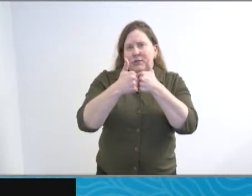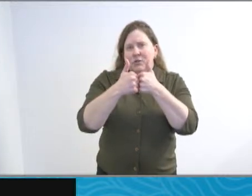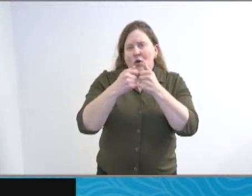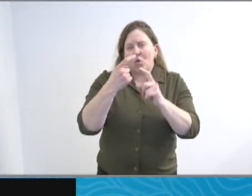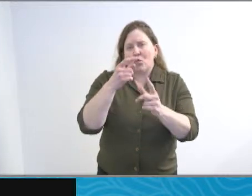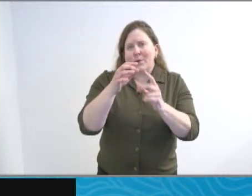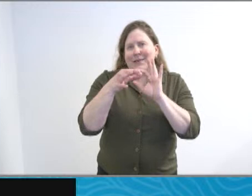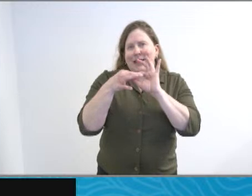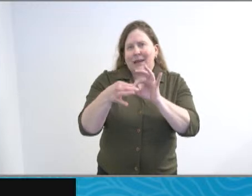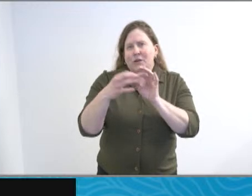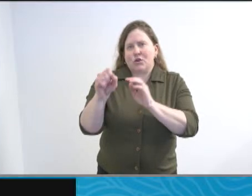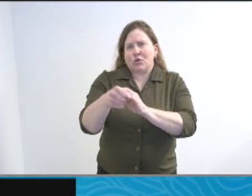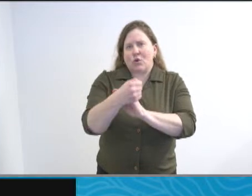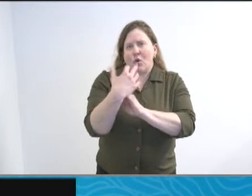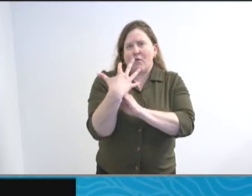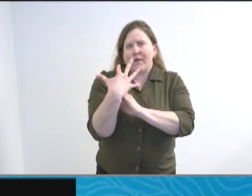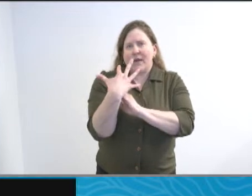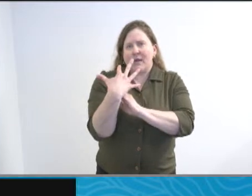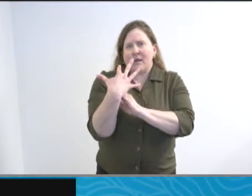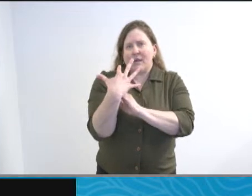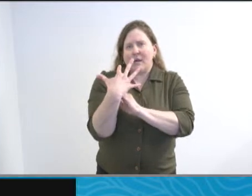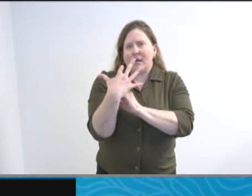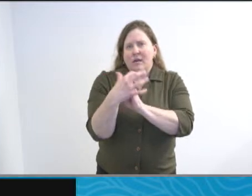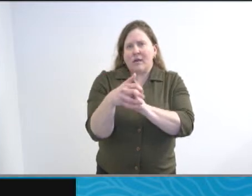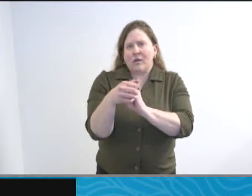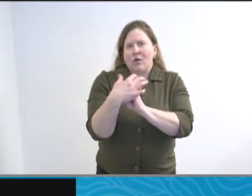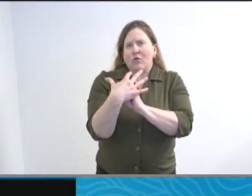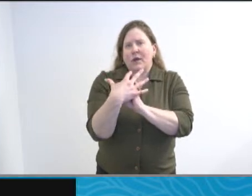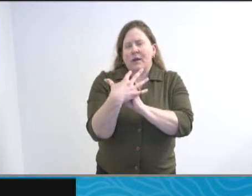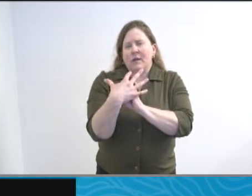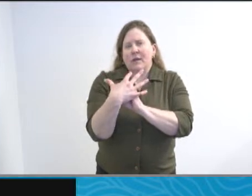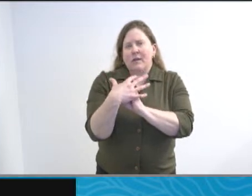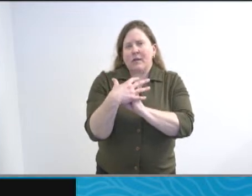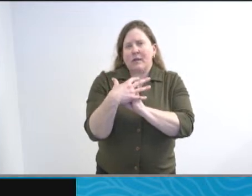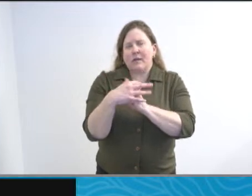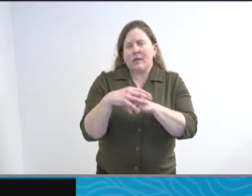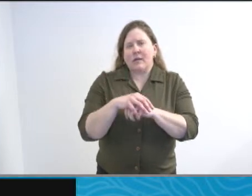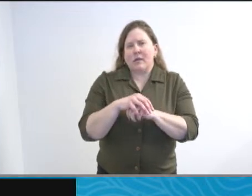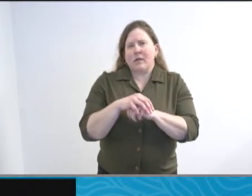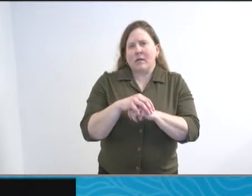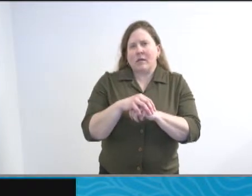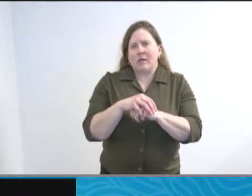A second priority was foreign language and other electives. And some examples of that were ethnic studies